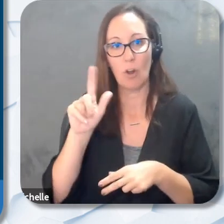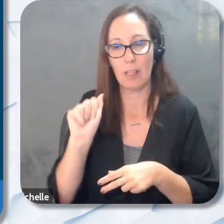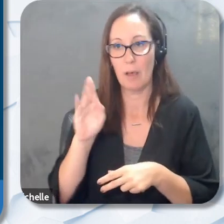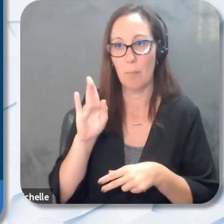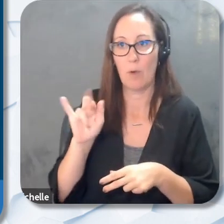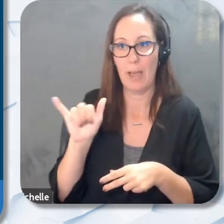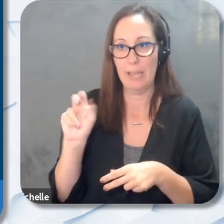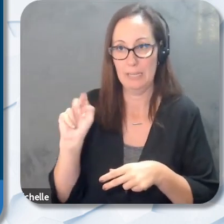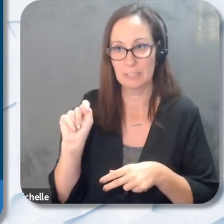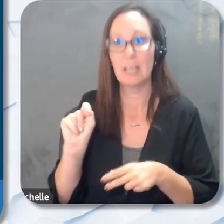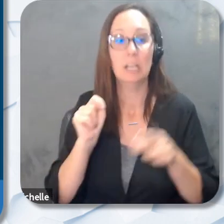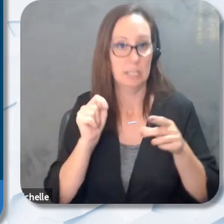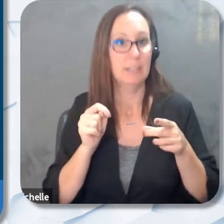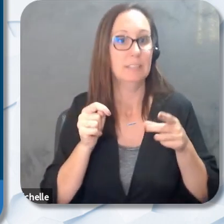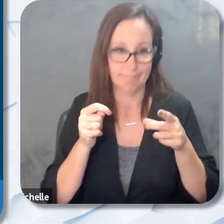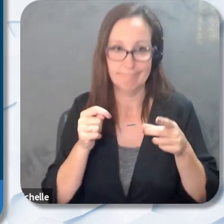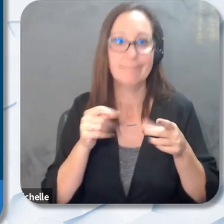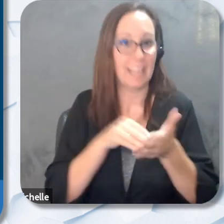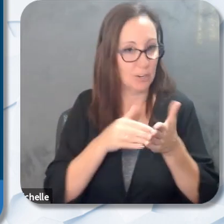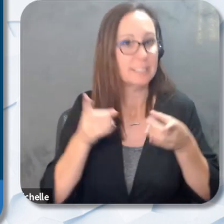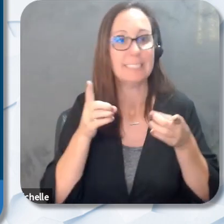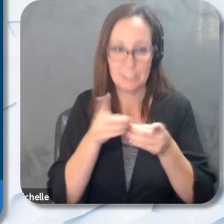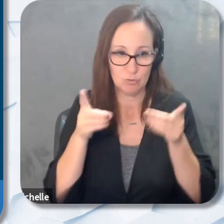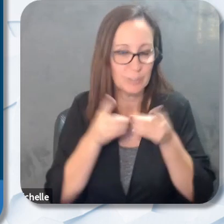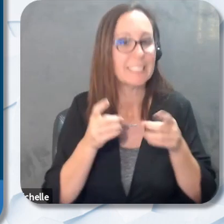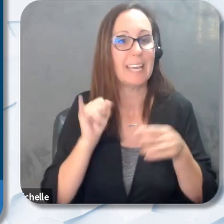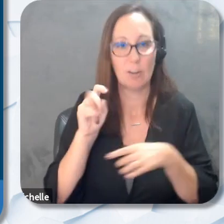director of the Center for district innovation in early education we call it dial he and.